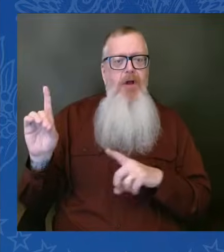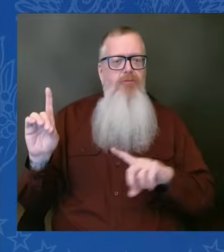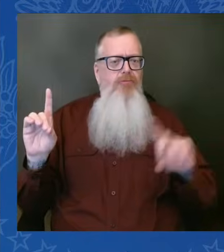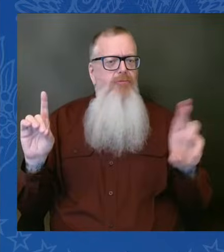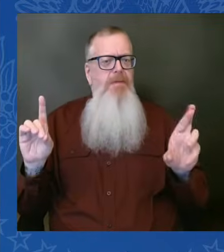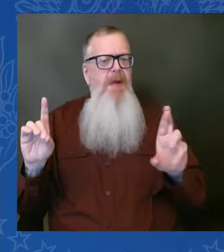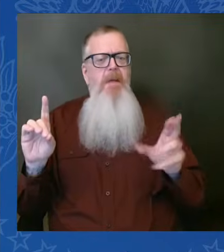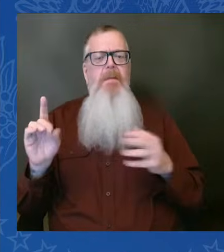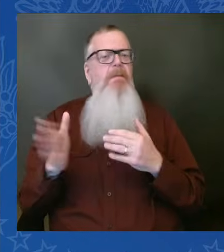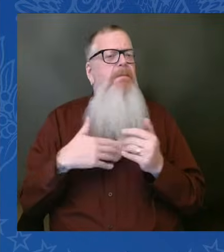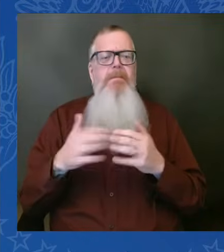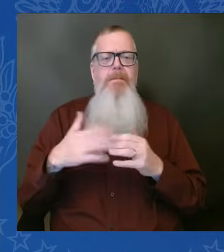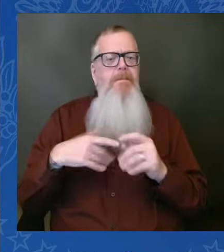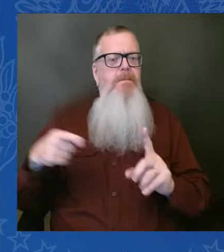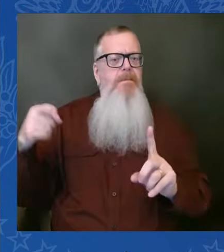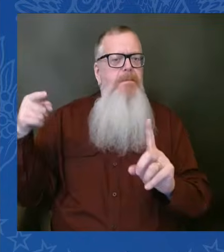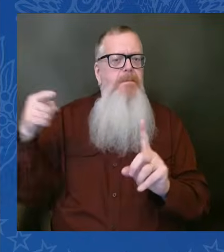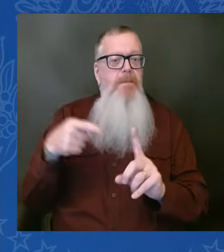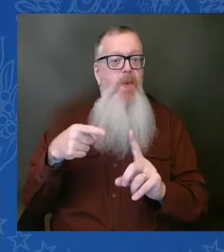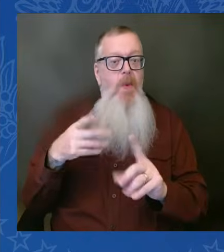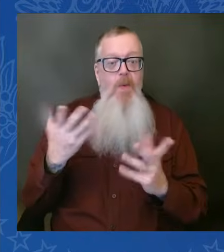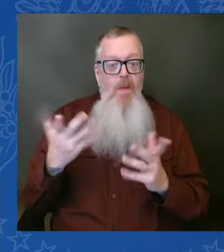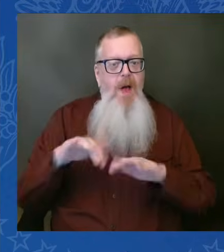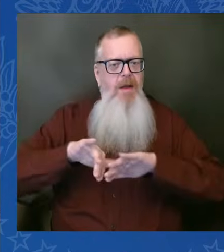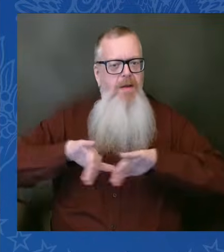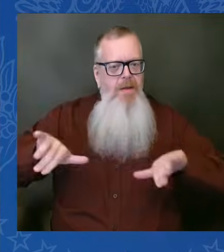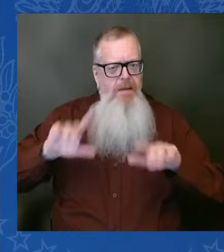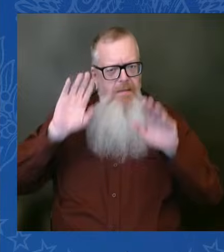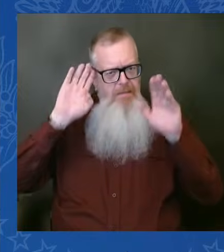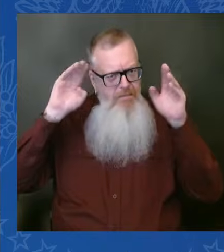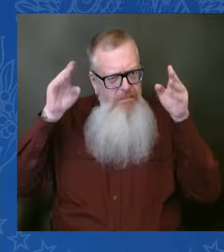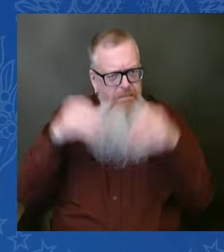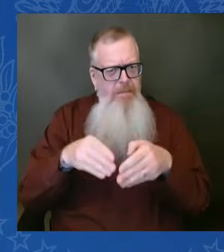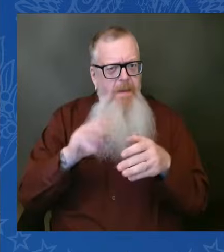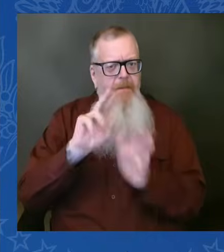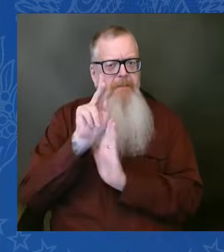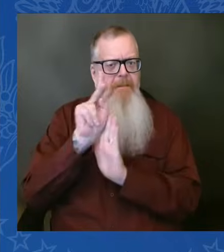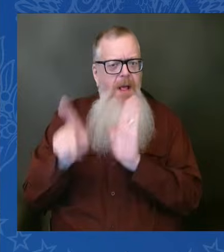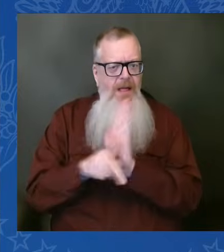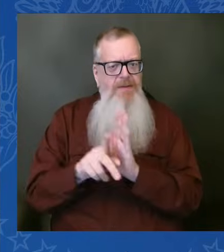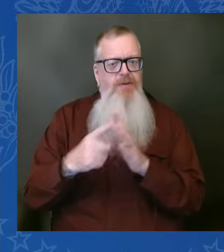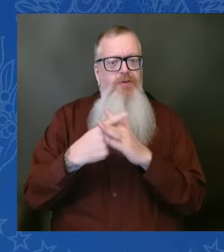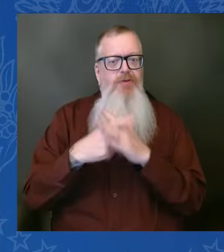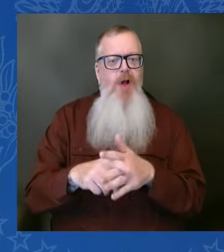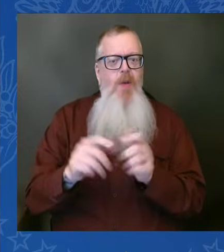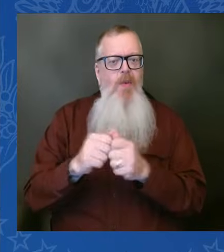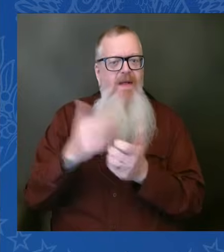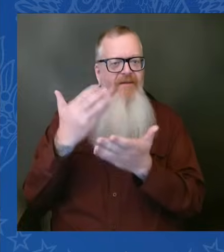that sound policy starts with facts, thoroughly analyzed, rigorously tested,